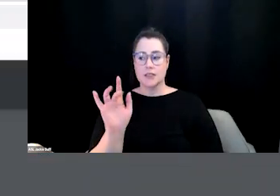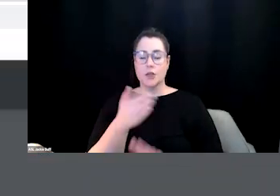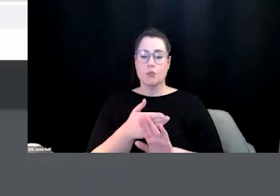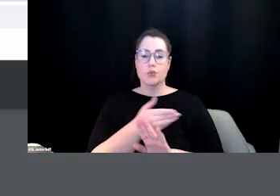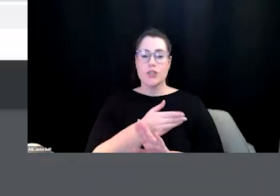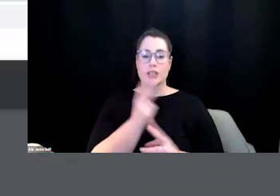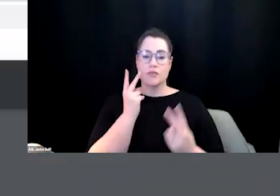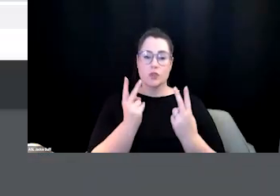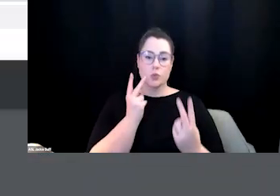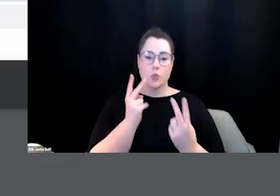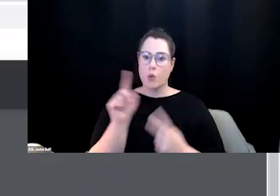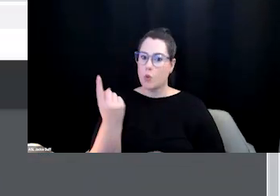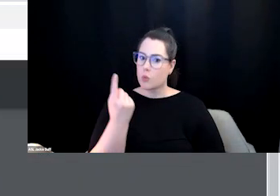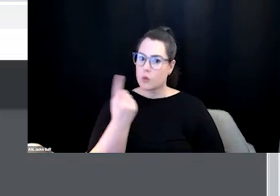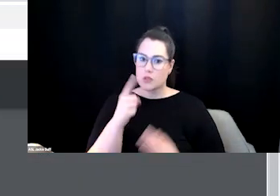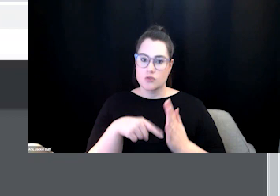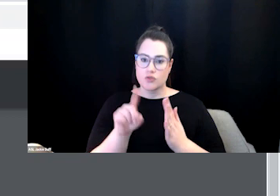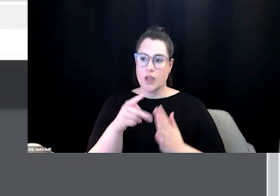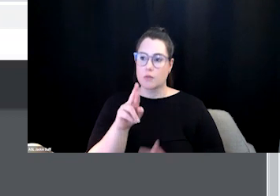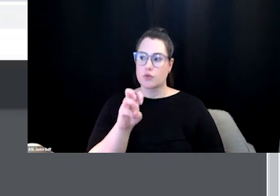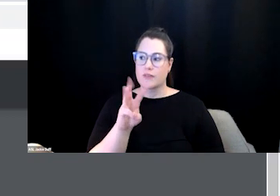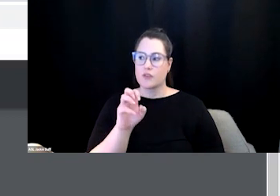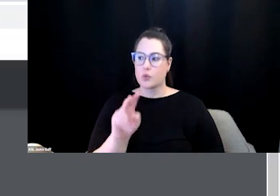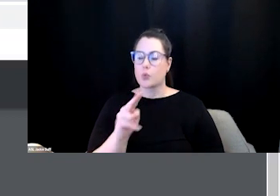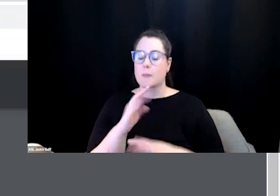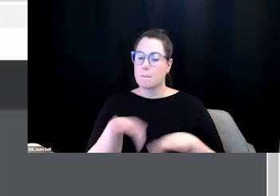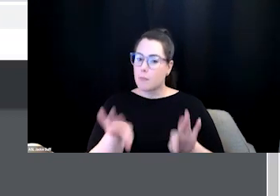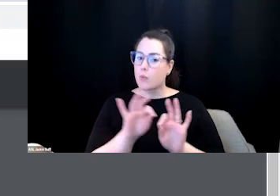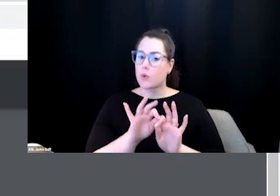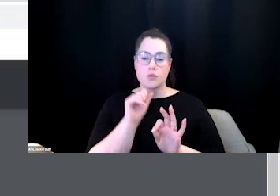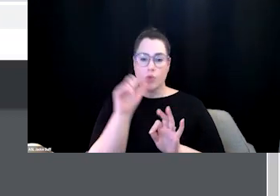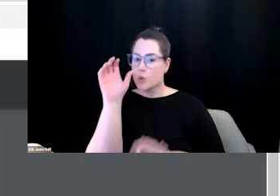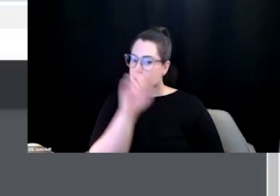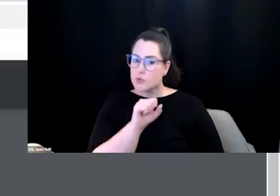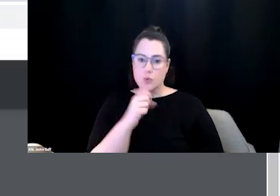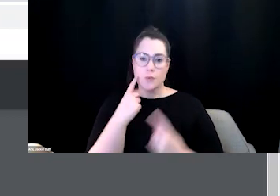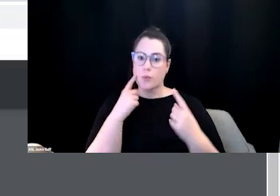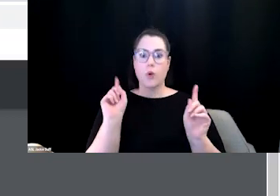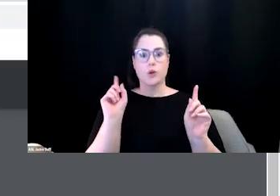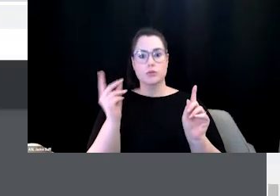Always, always check previews on all sections. Do not assume what you uploaded is what it is.